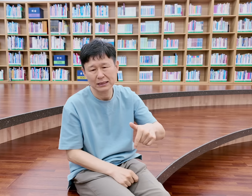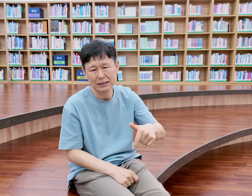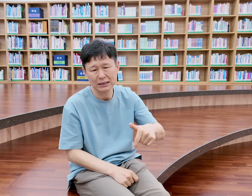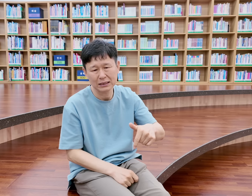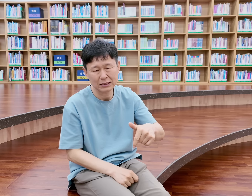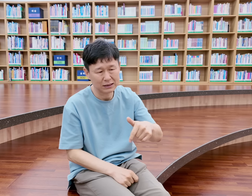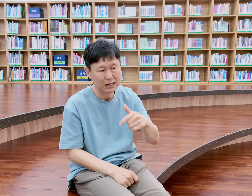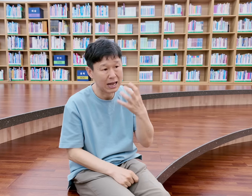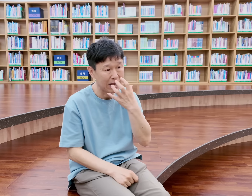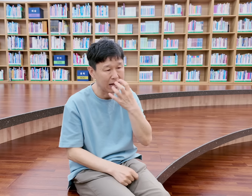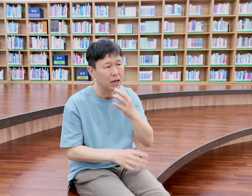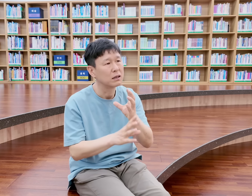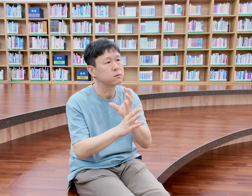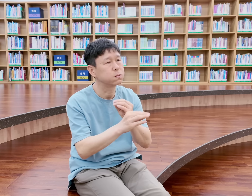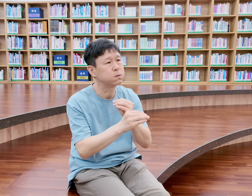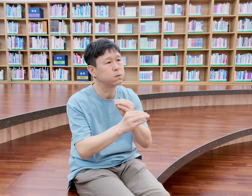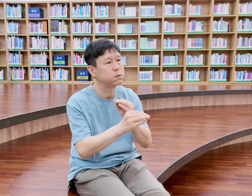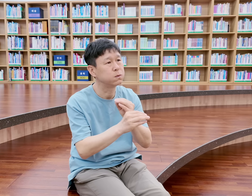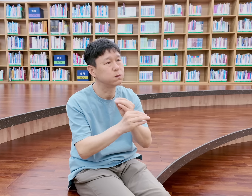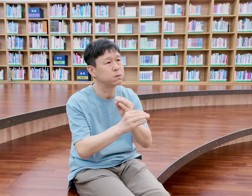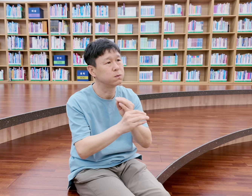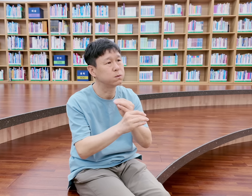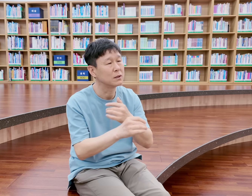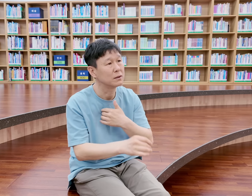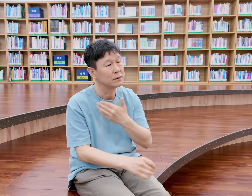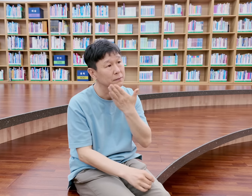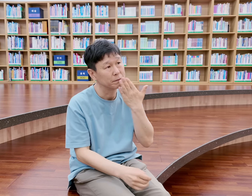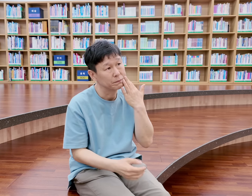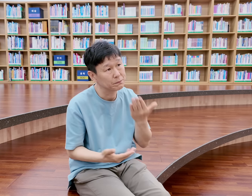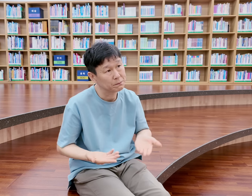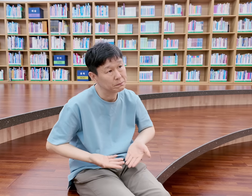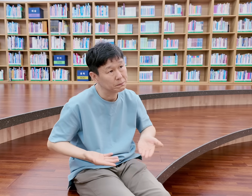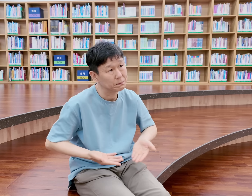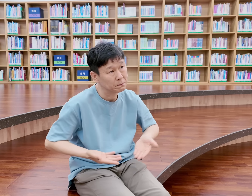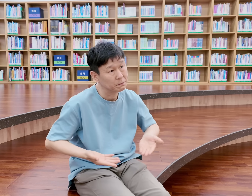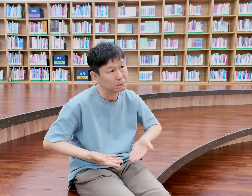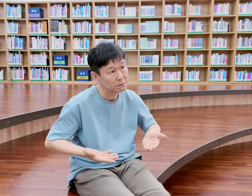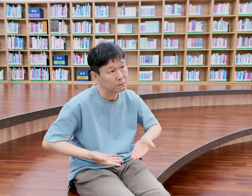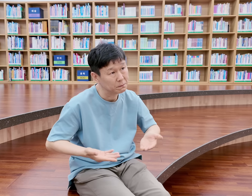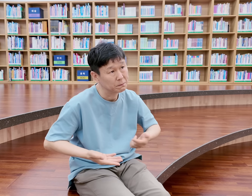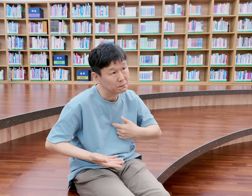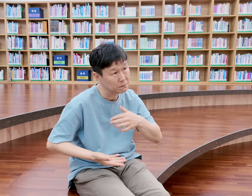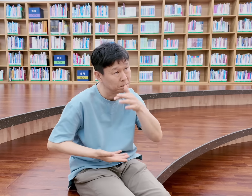it gets stressful for me as I work quietly alone,